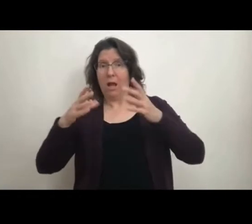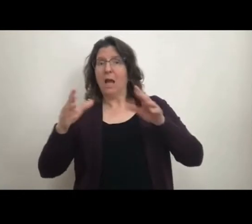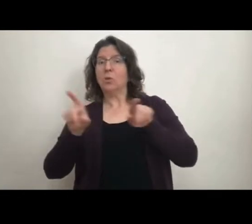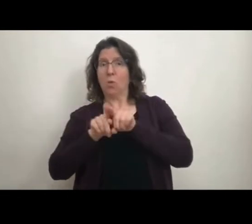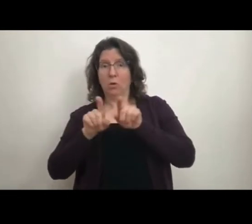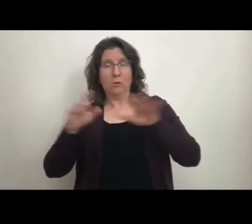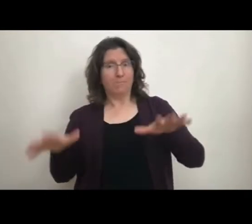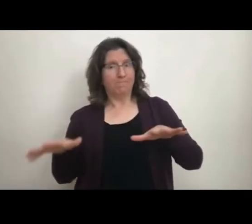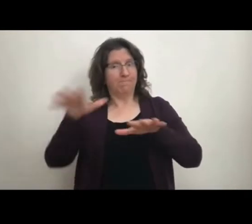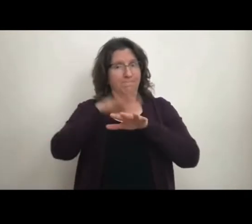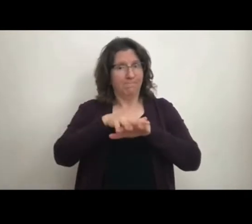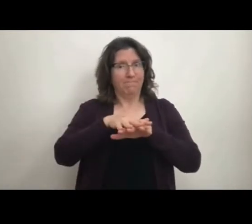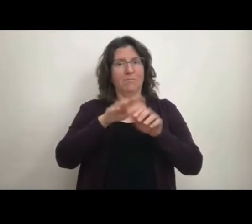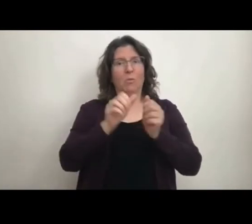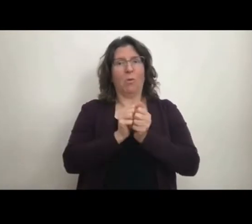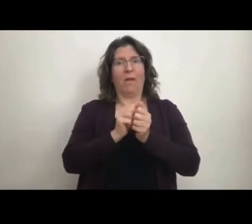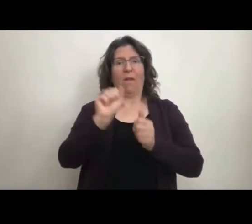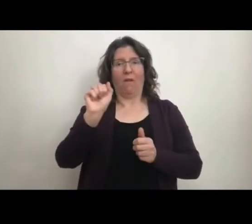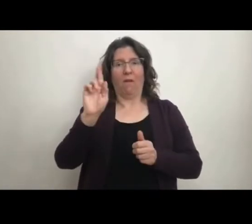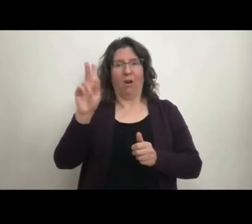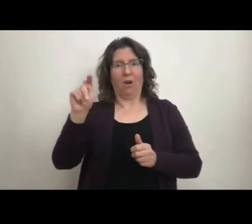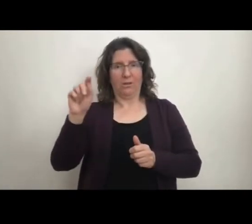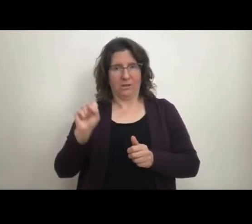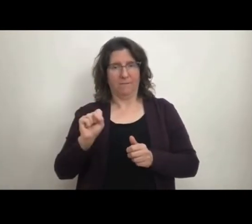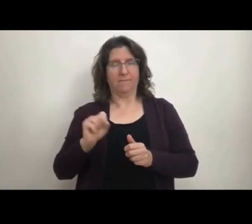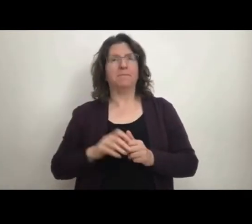I also integrated the arts into our ASL class.